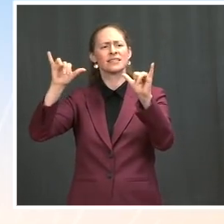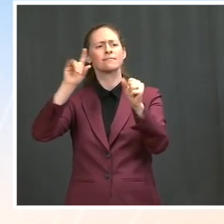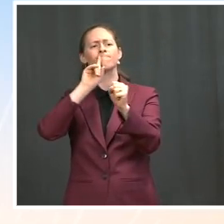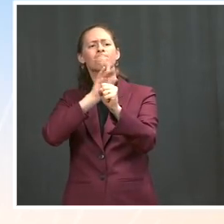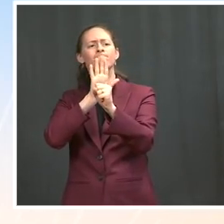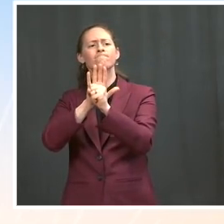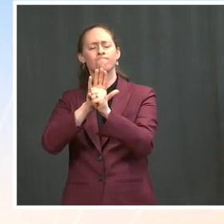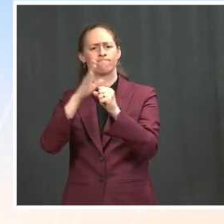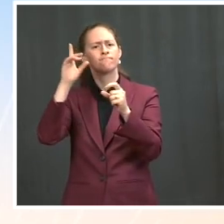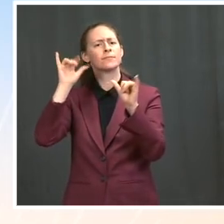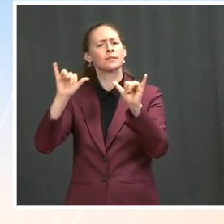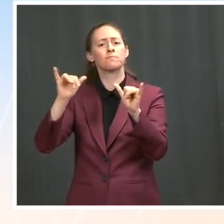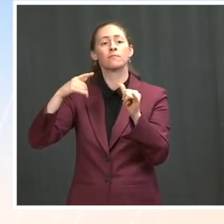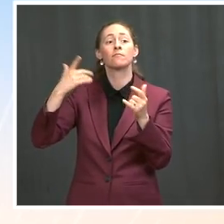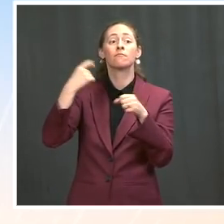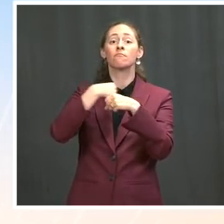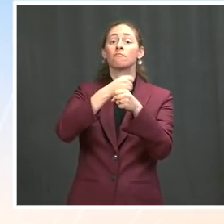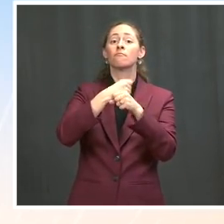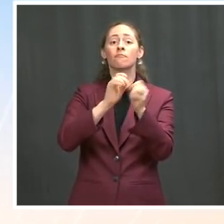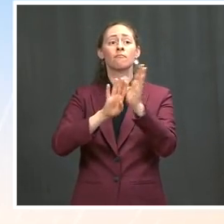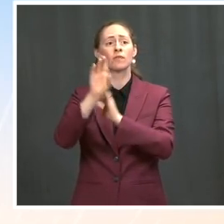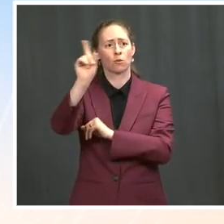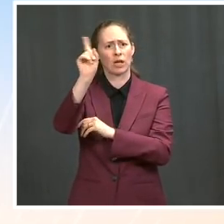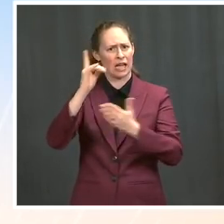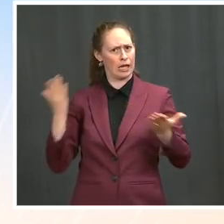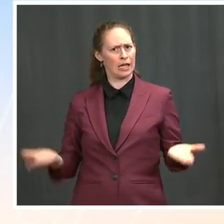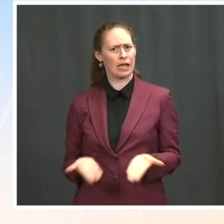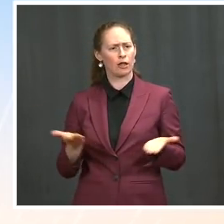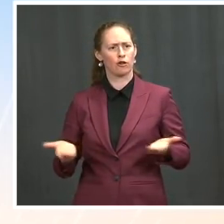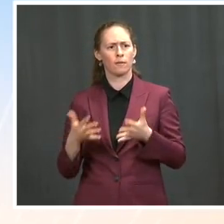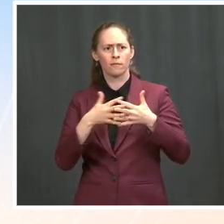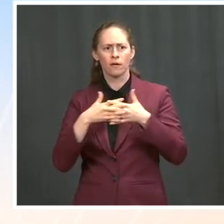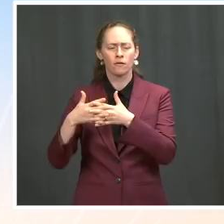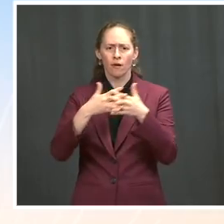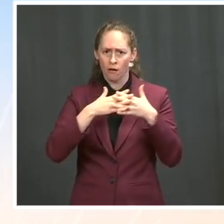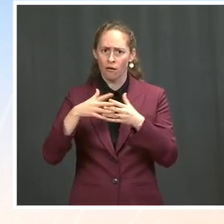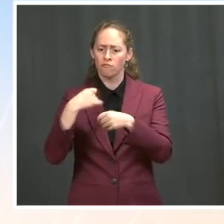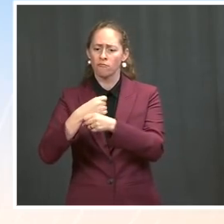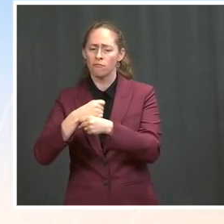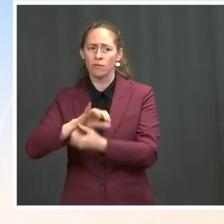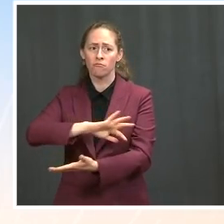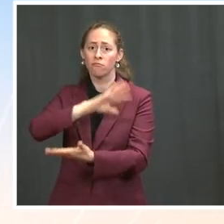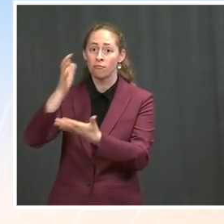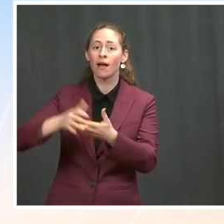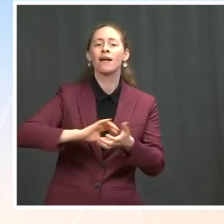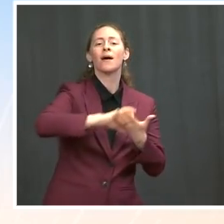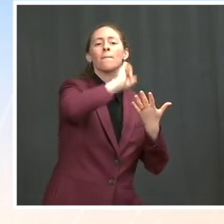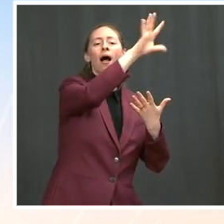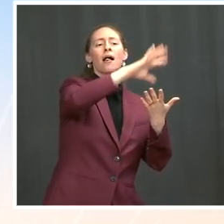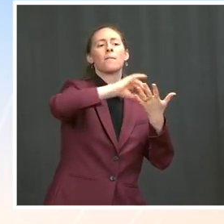to produce more vaccine doses to share with the world. And we've purchased, as we announced last week, half -- or the week before that --